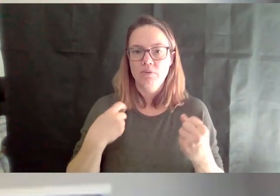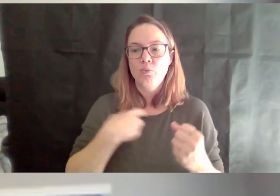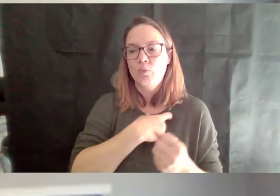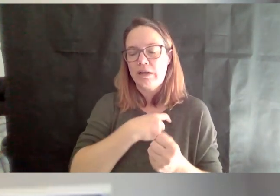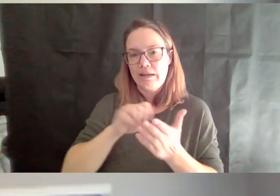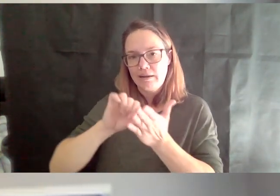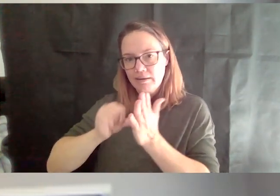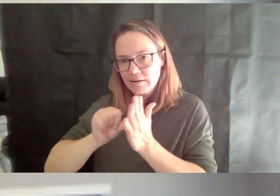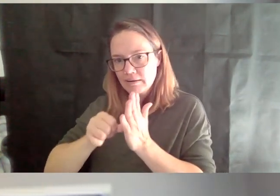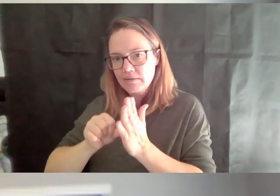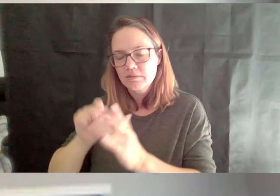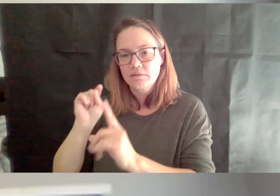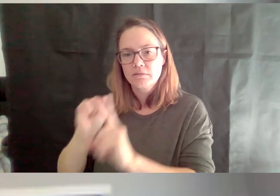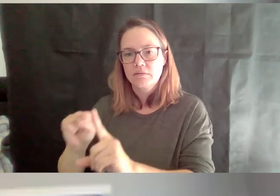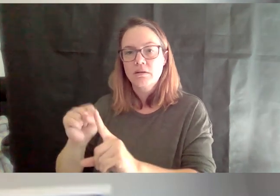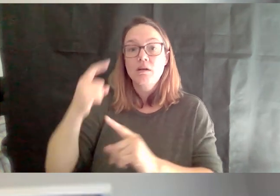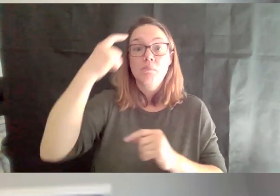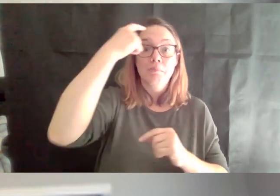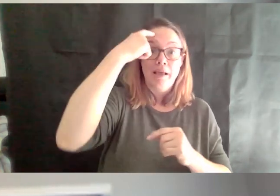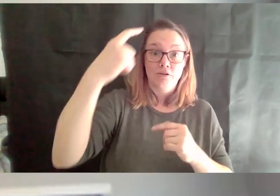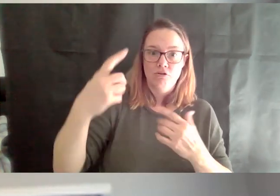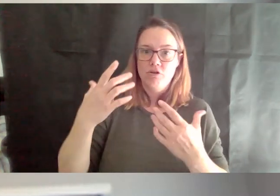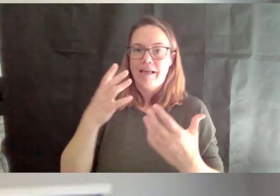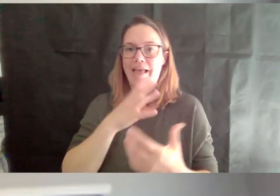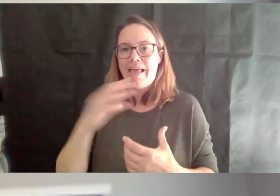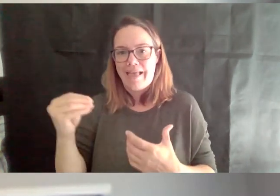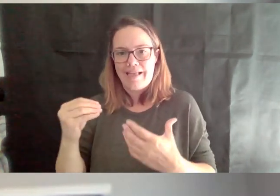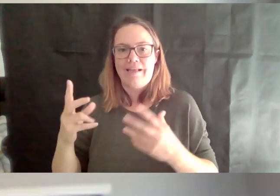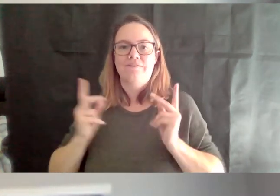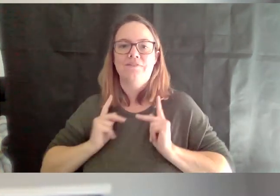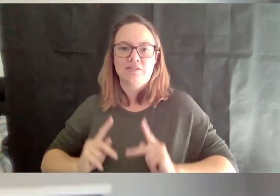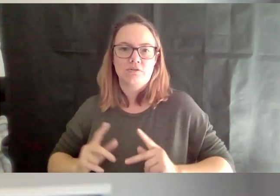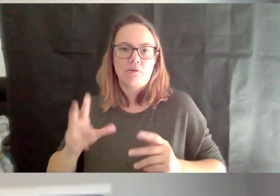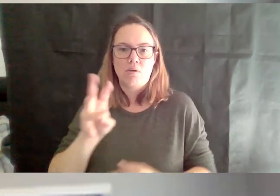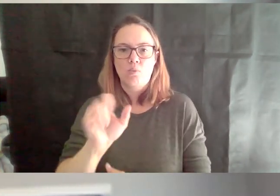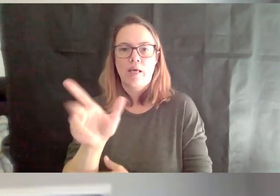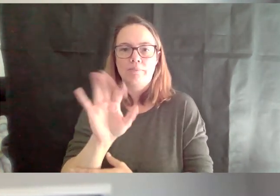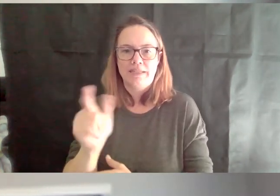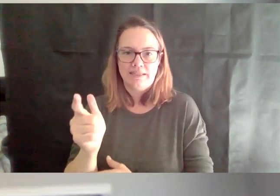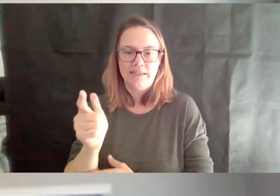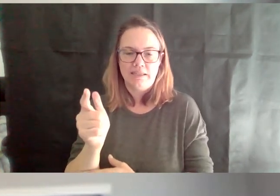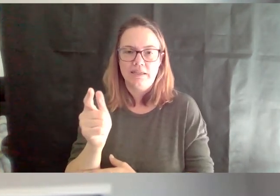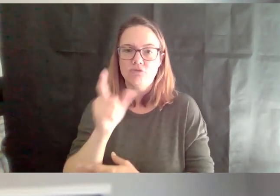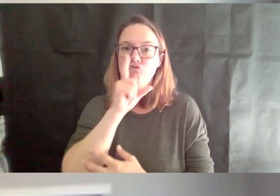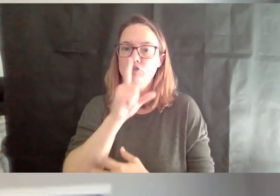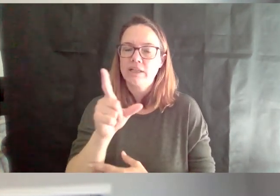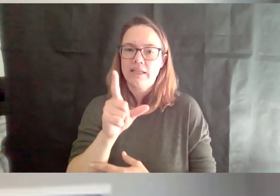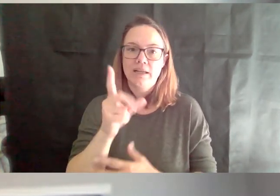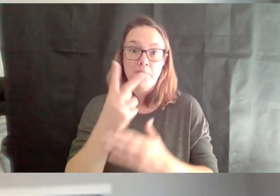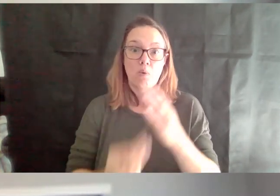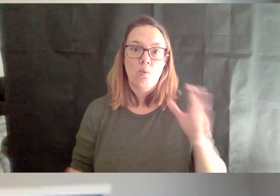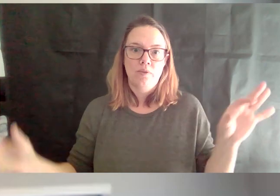that mental and physical well-being go hand-in-hand, and can really affect a person's life.